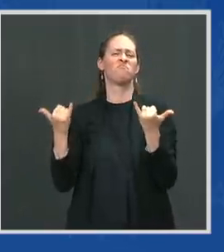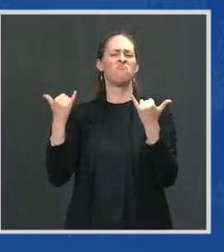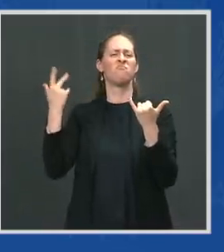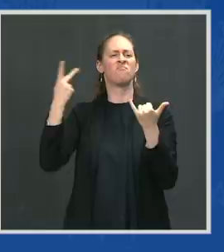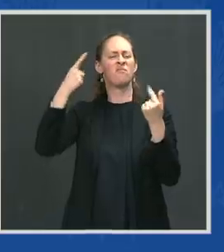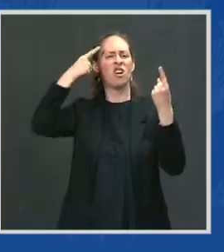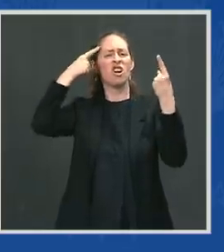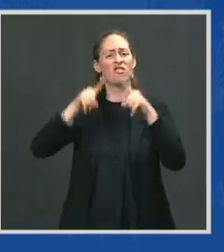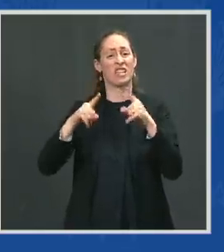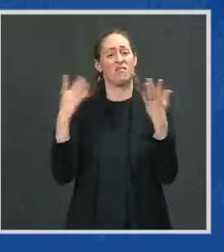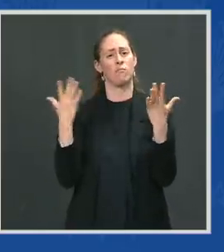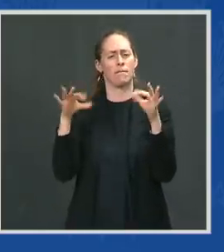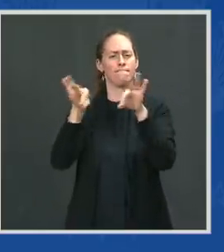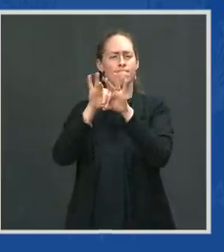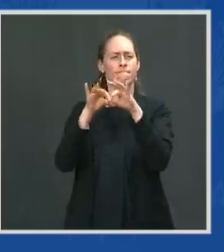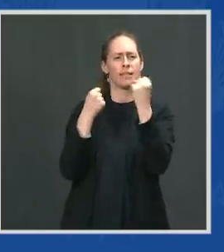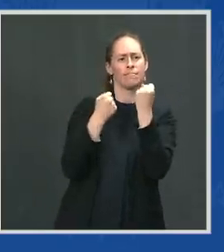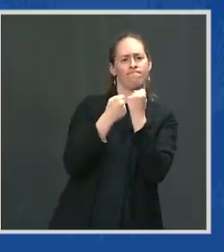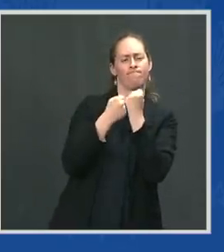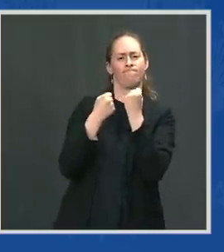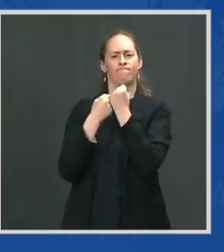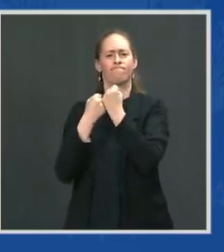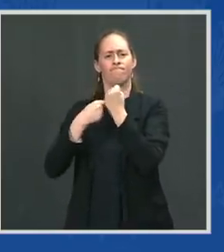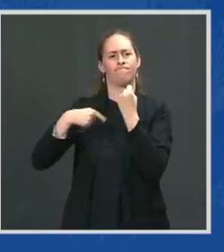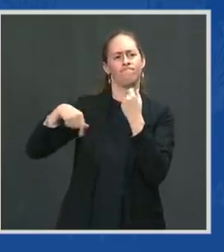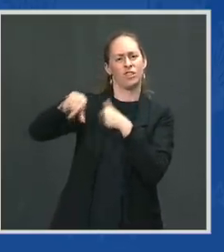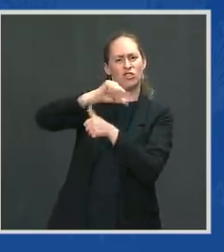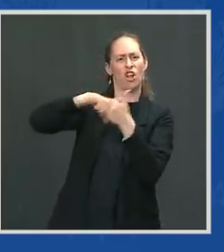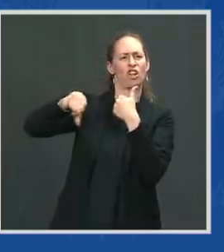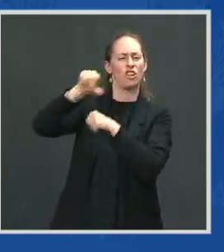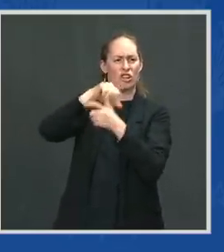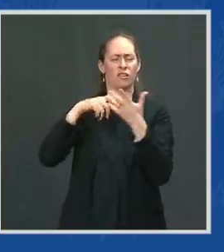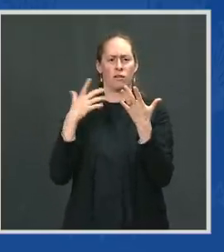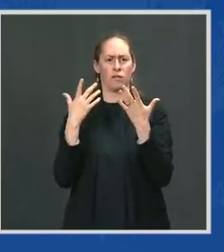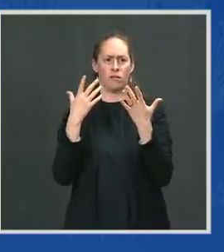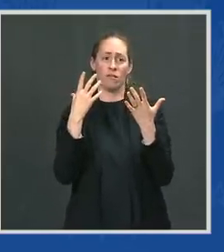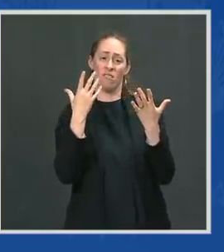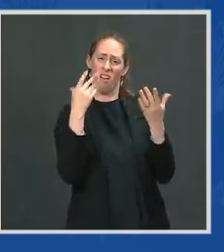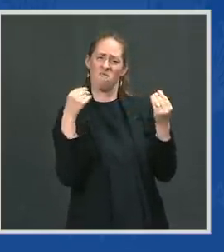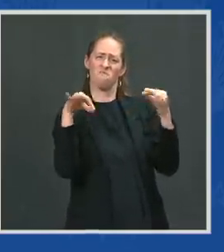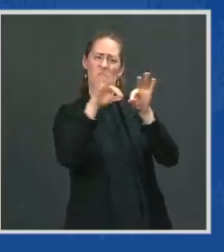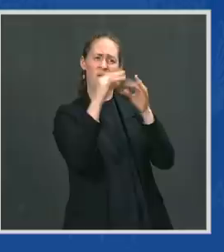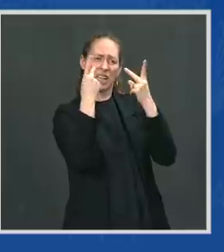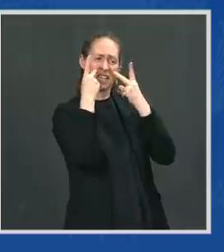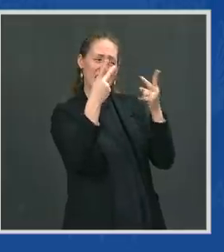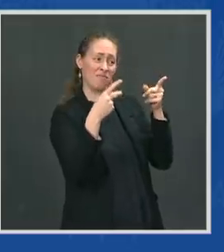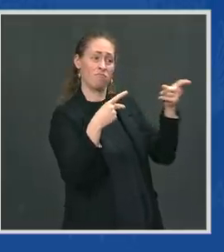for the valor, courage, and integrity of the women and men of the United States Armed Forces who served.